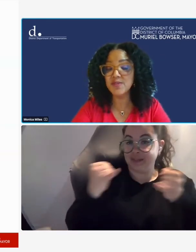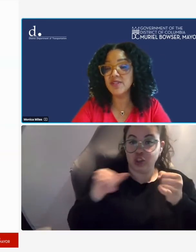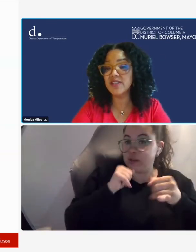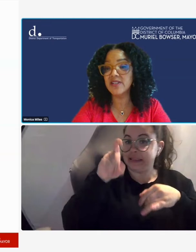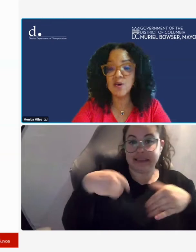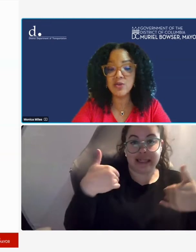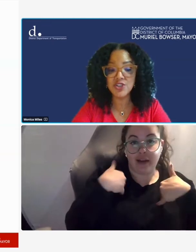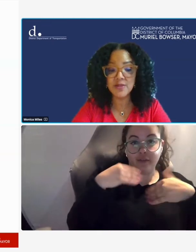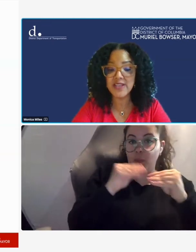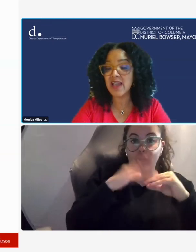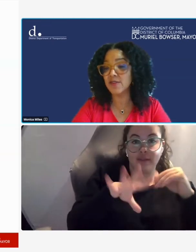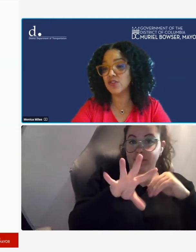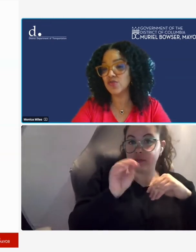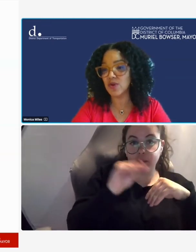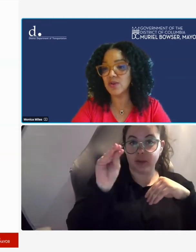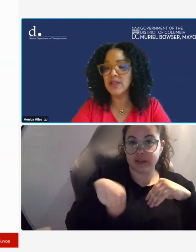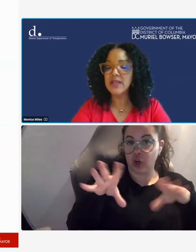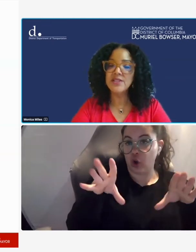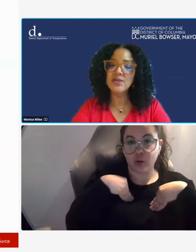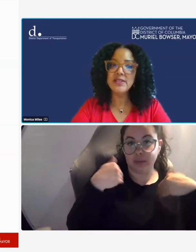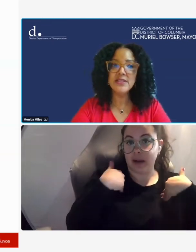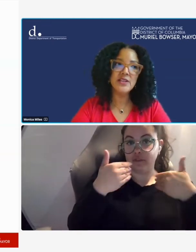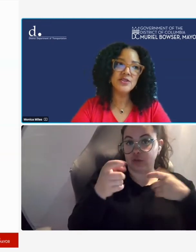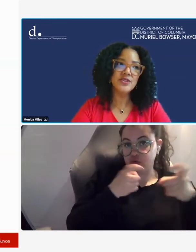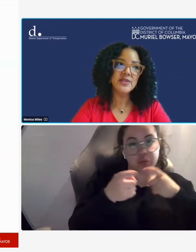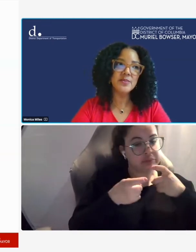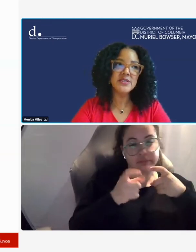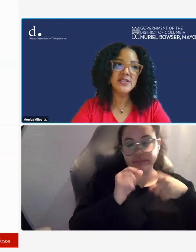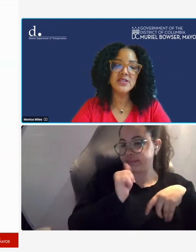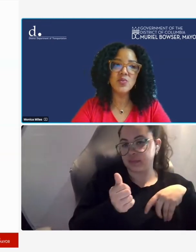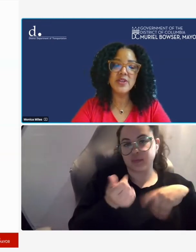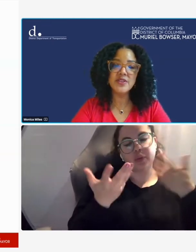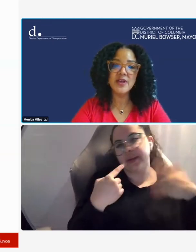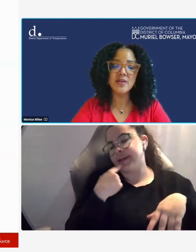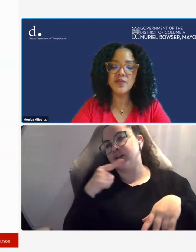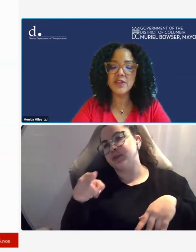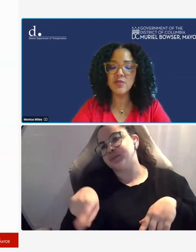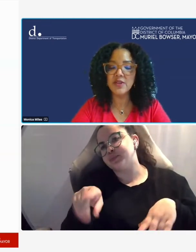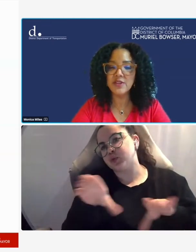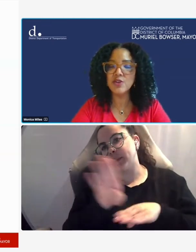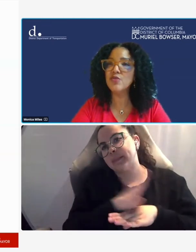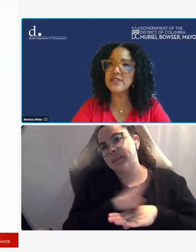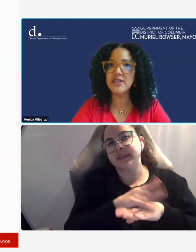of ownership to have control so let's say you're doing business with um with your renting because